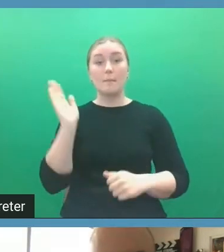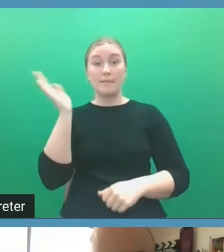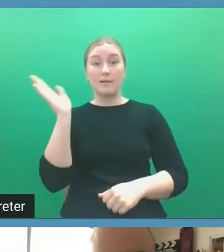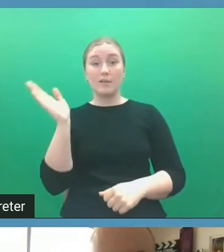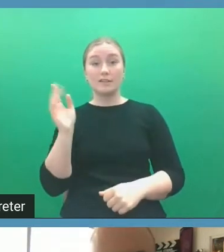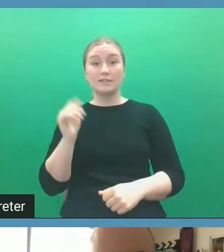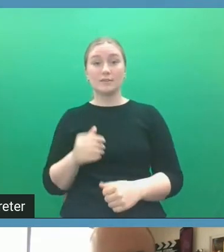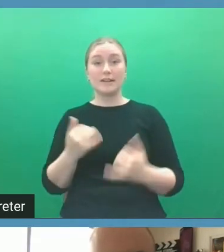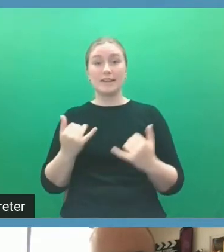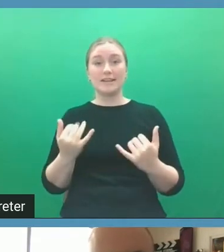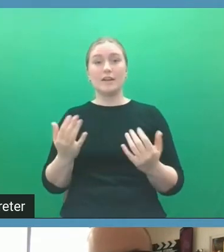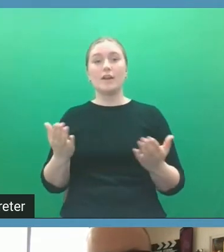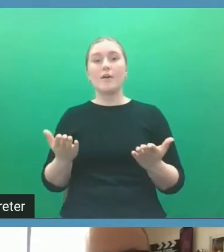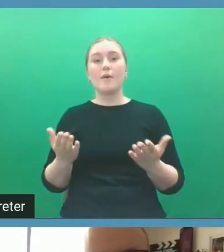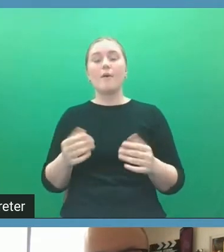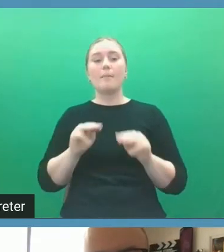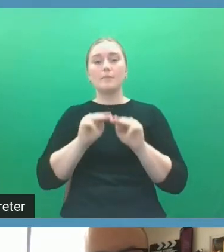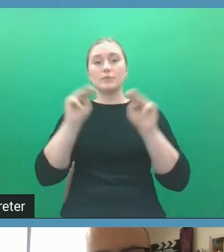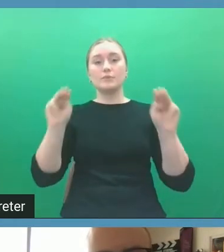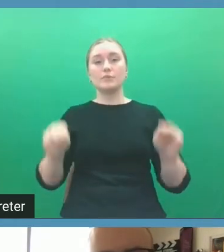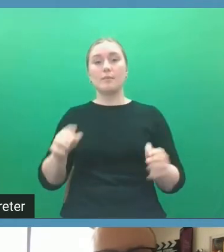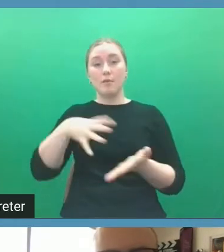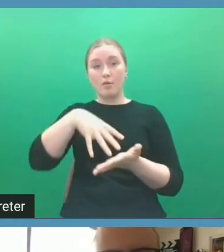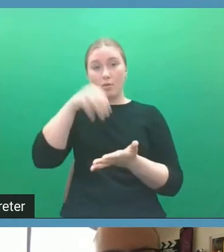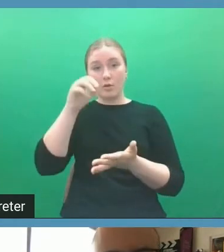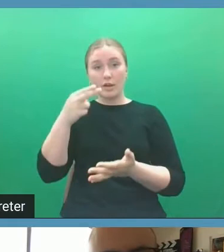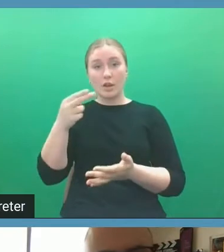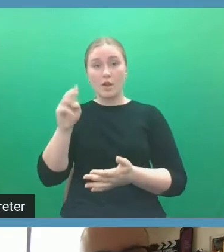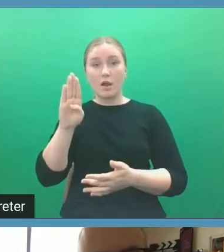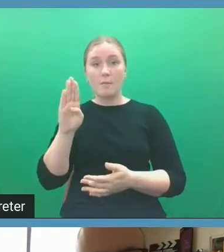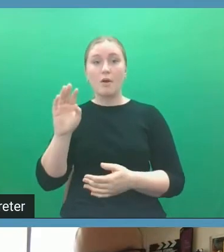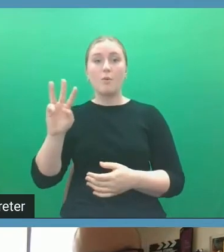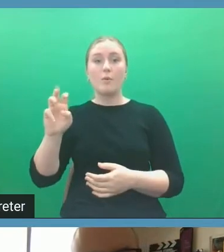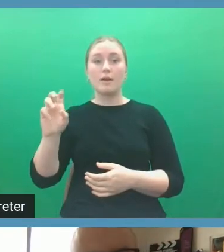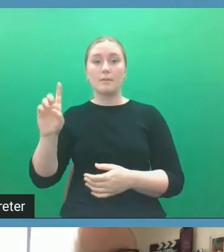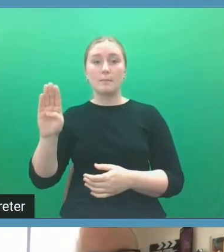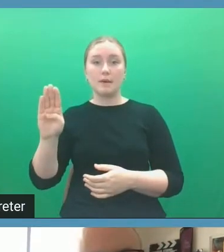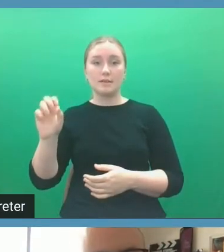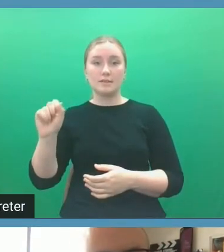learning hub website. I'm thankful for the time that each has devoted to this session,